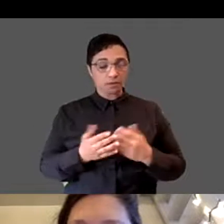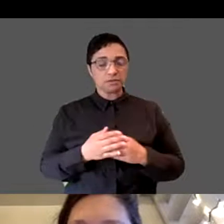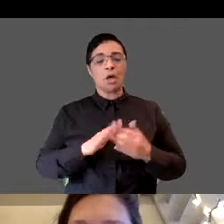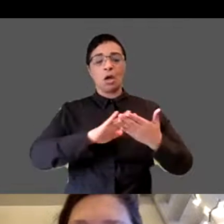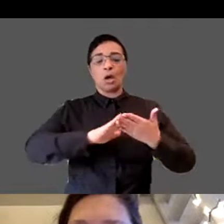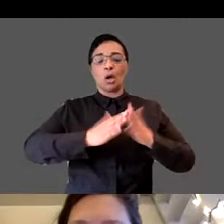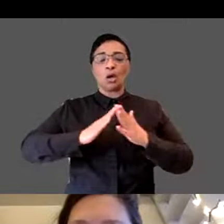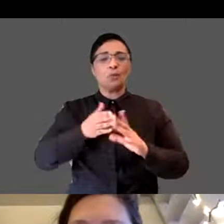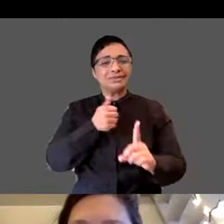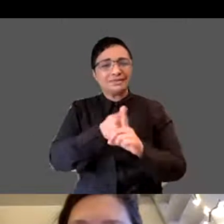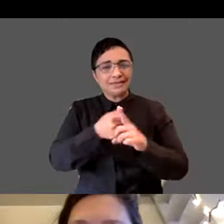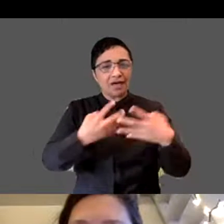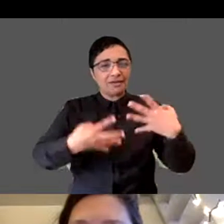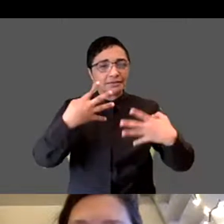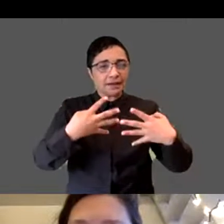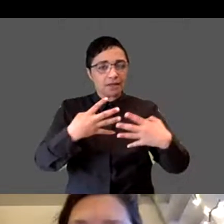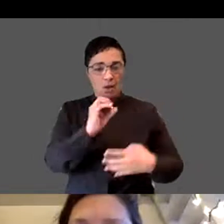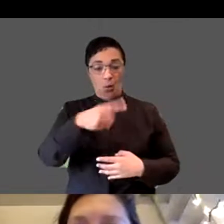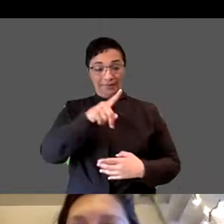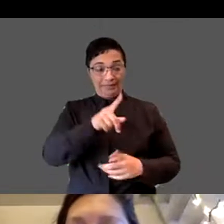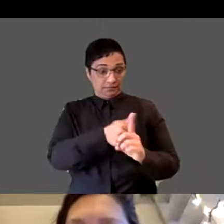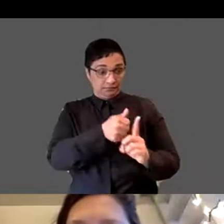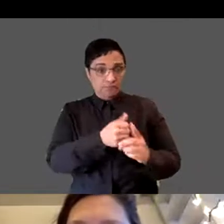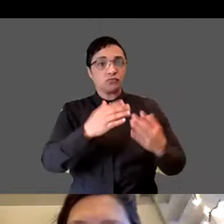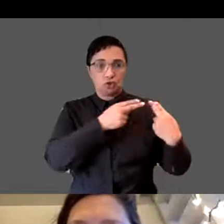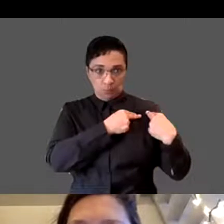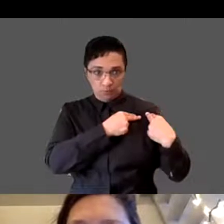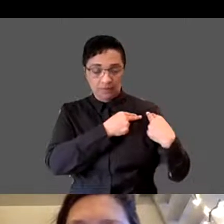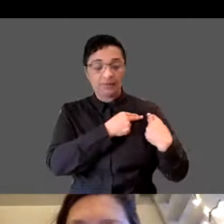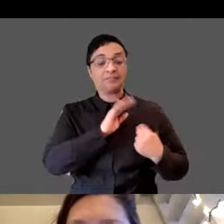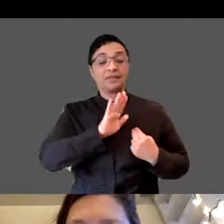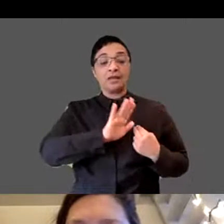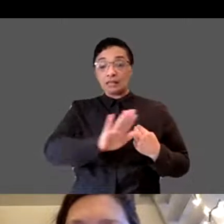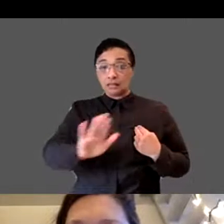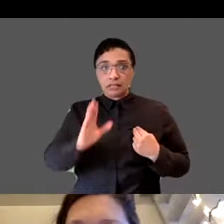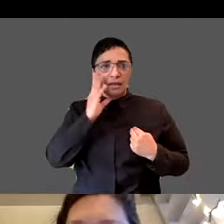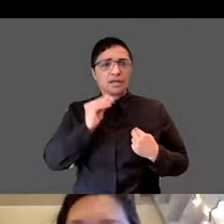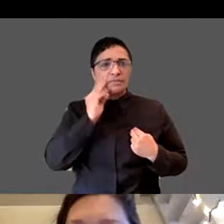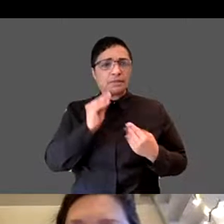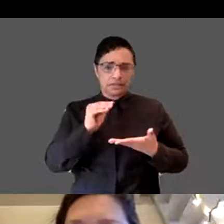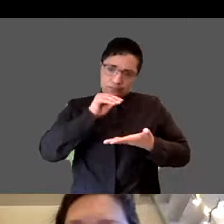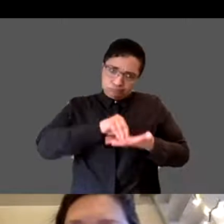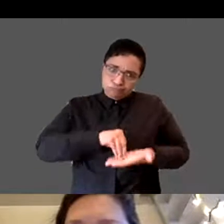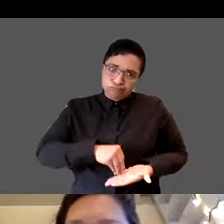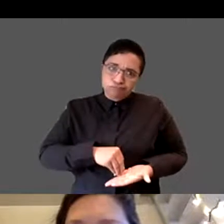data by an OPD and that centralized their experiences and then involves mental health